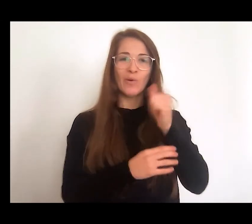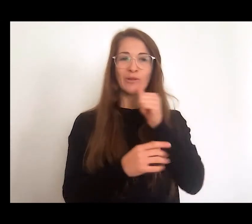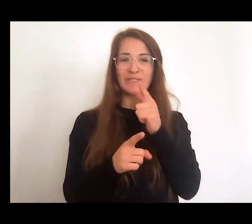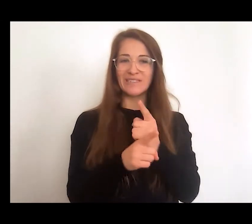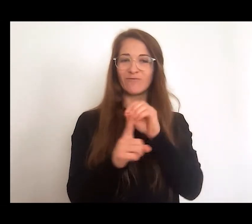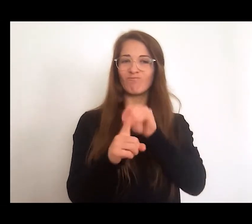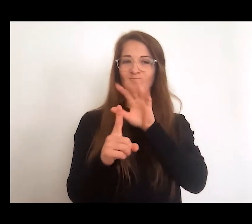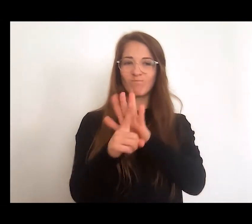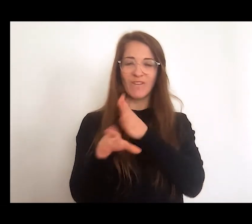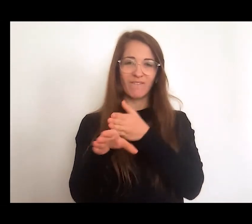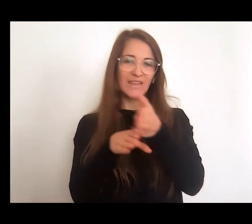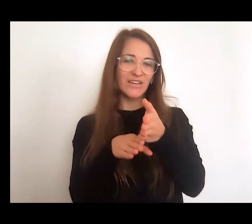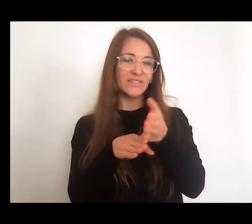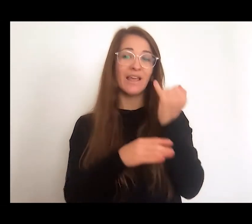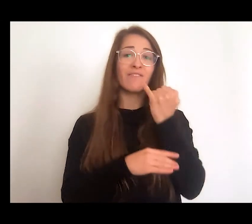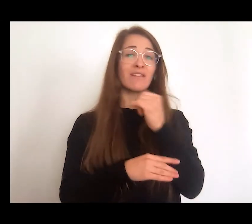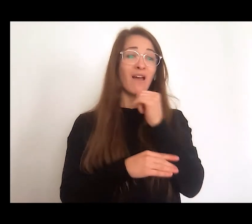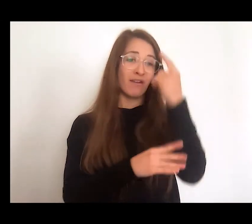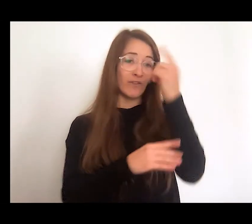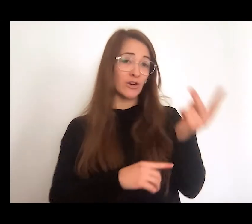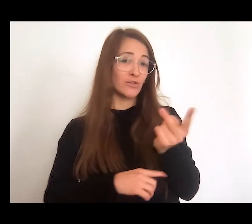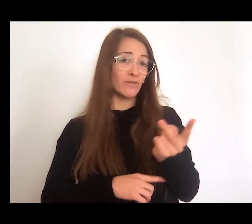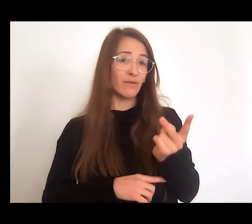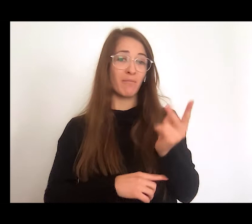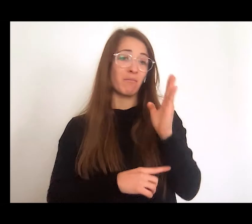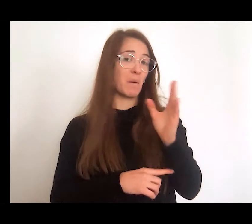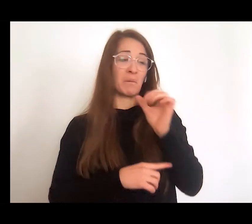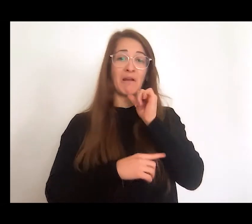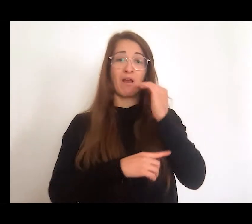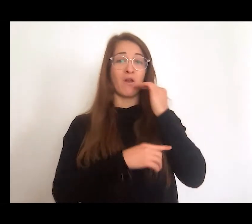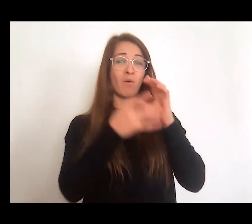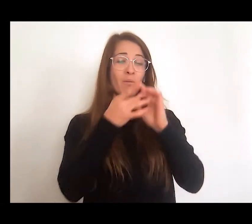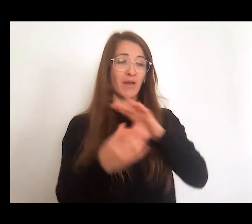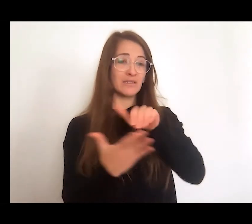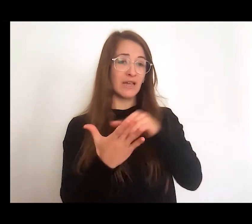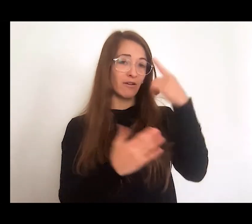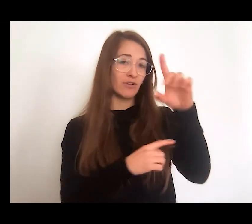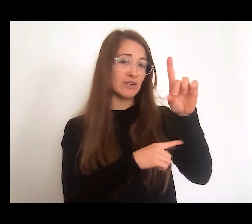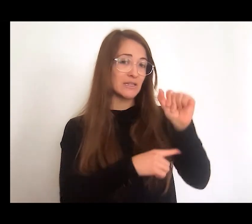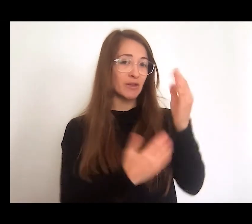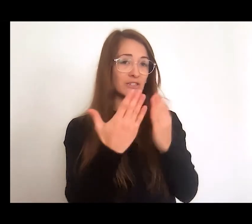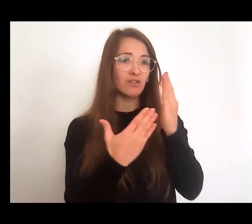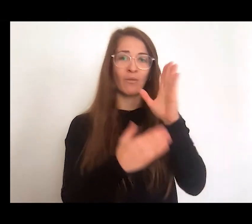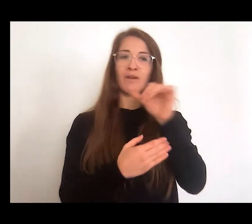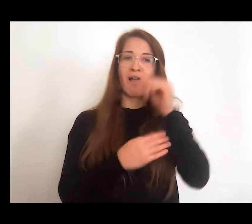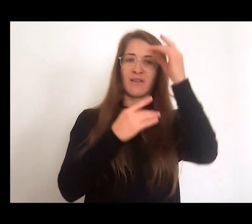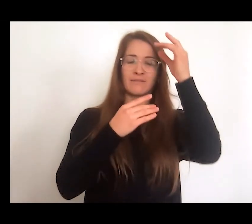SISTERS, TWO OLDER SISTERS THAT INTRODUCED ME TO THE FIELD. IF NOT FOR THEM I WOULDN'T KNOW